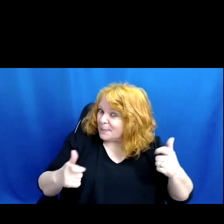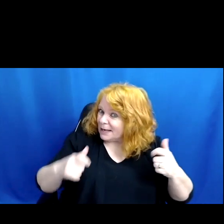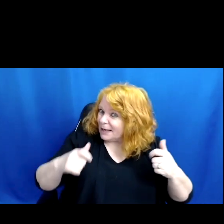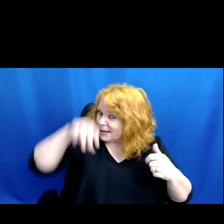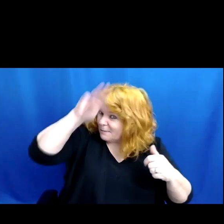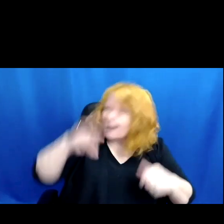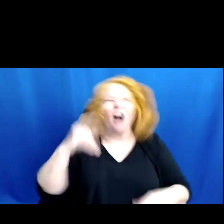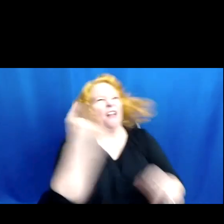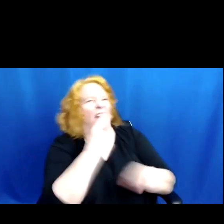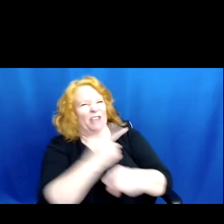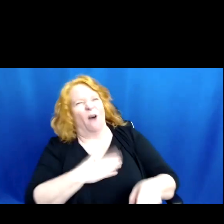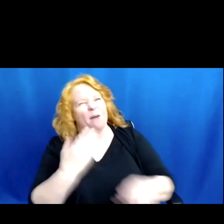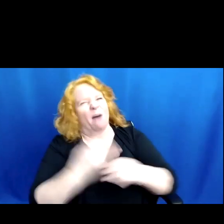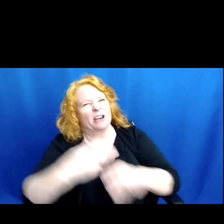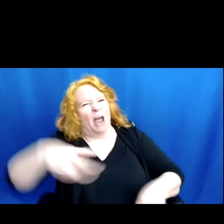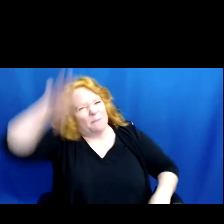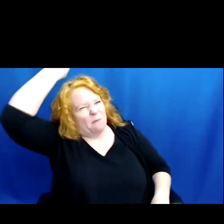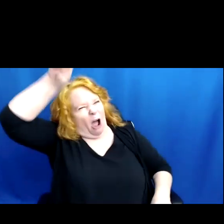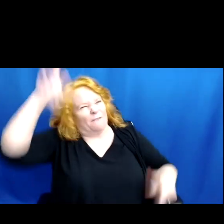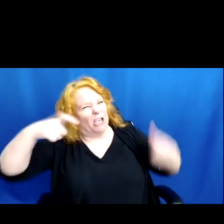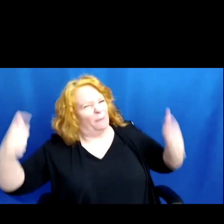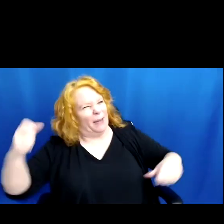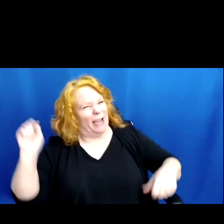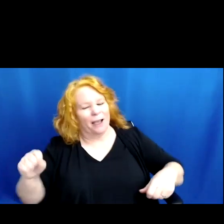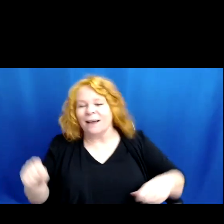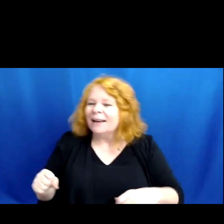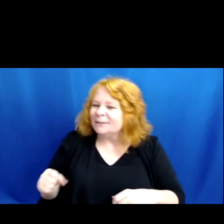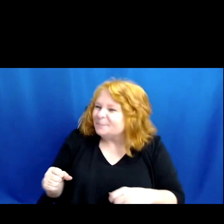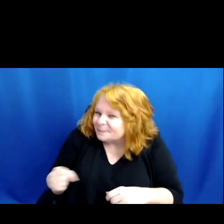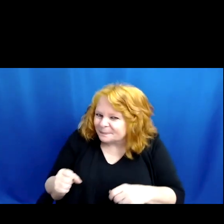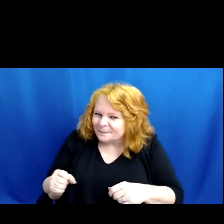It's so nice to meet you Midwest Marvin.